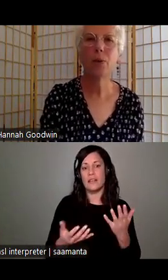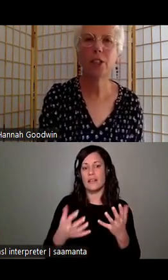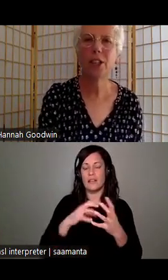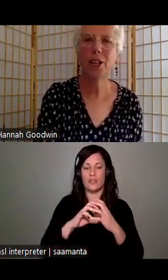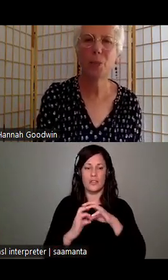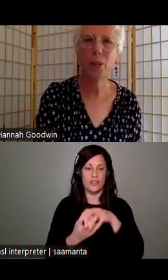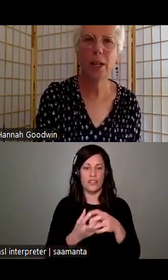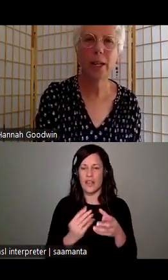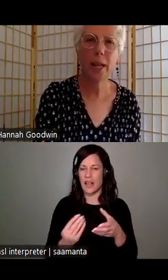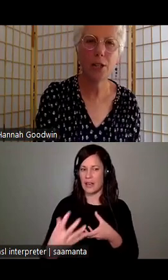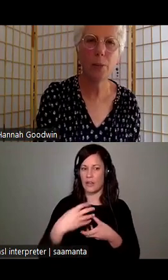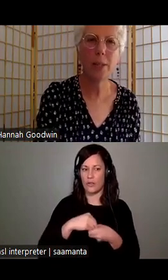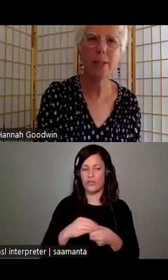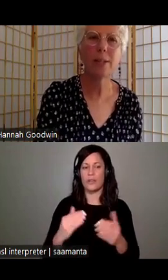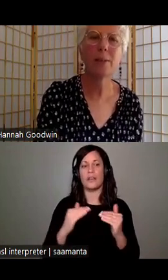outreach and community engagement